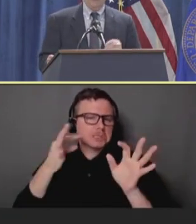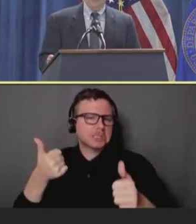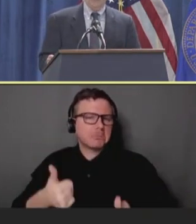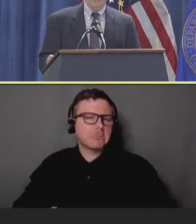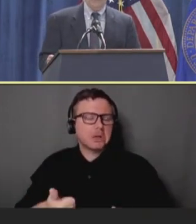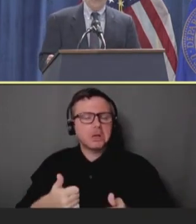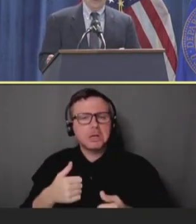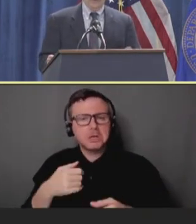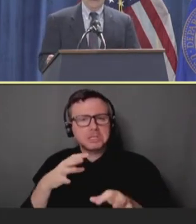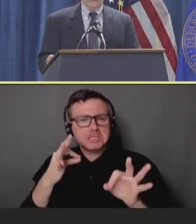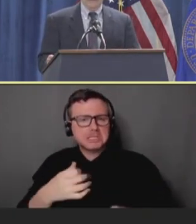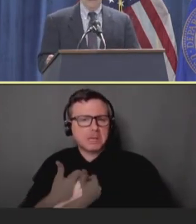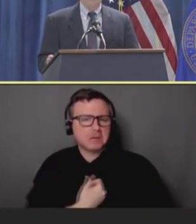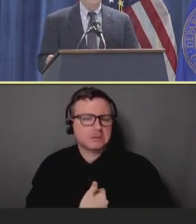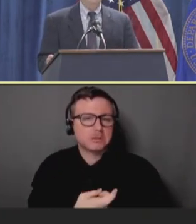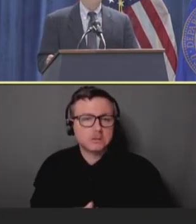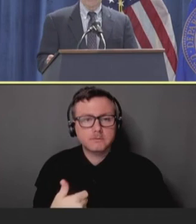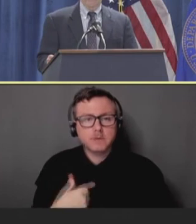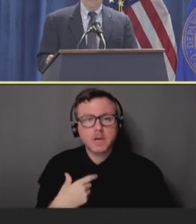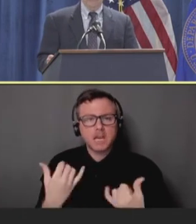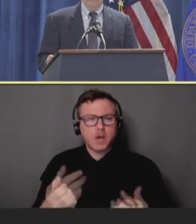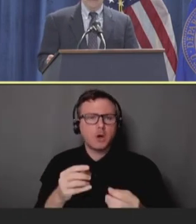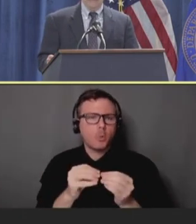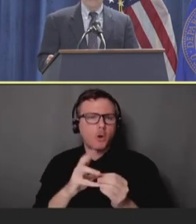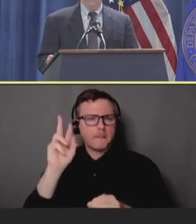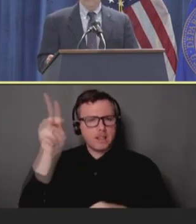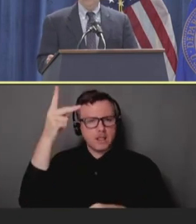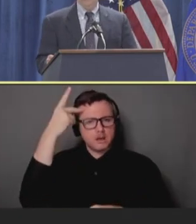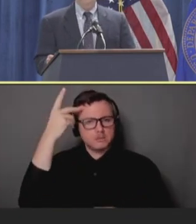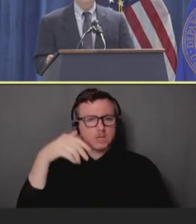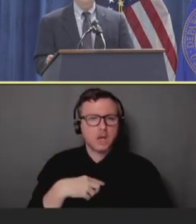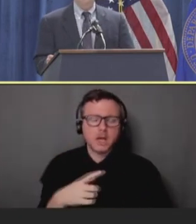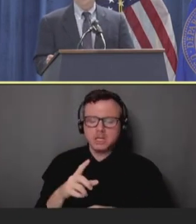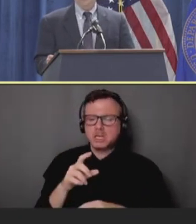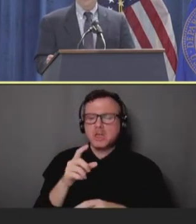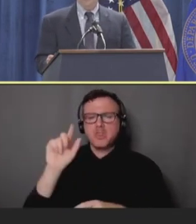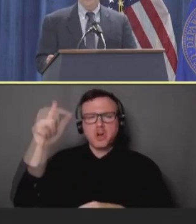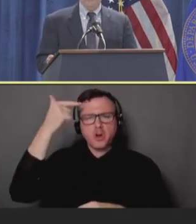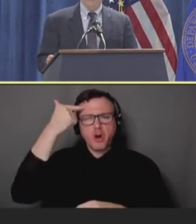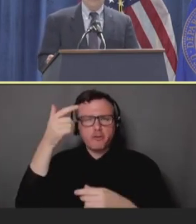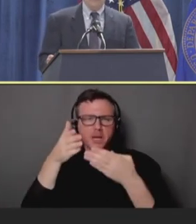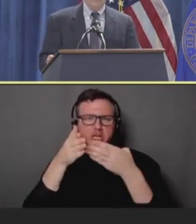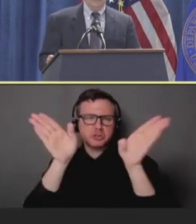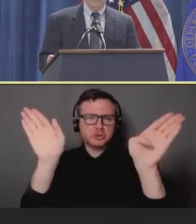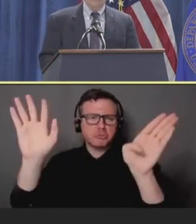persona. Now the government was lying to us who was feeding us false information.